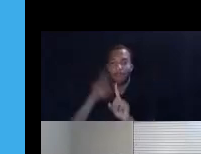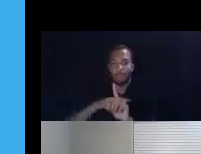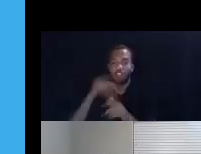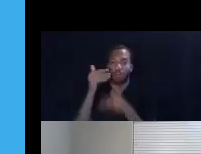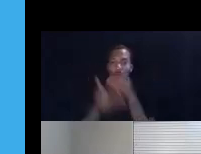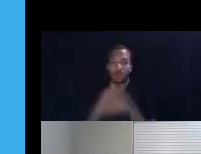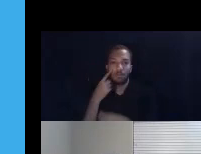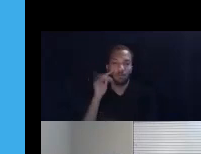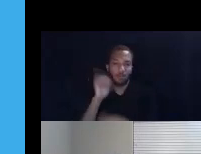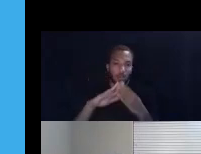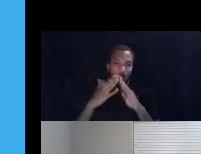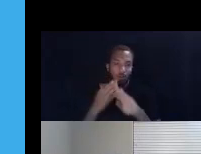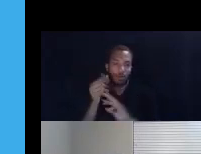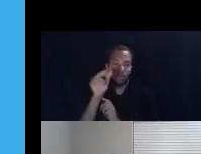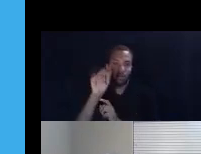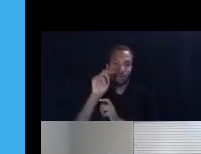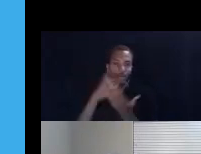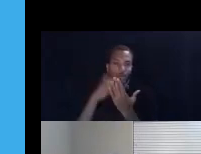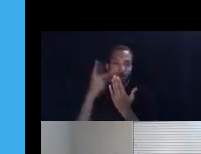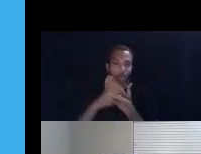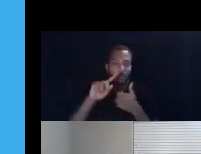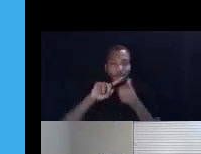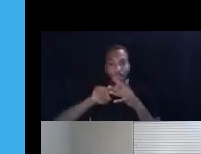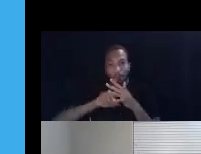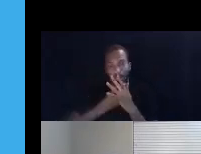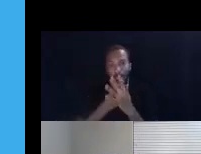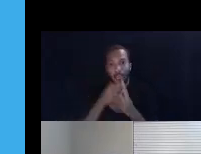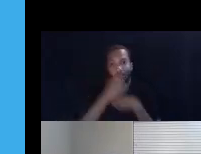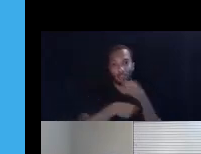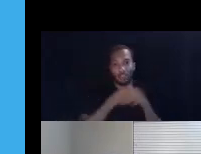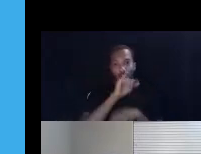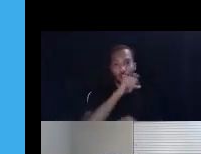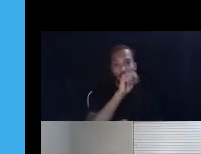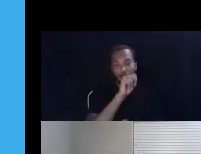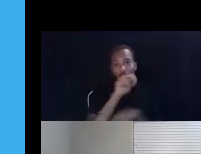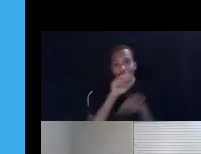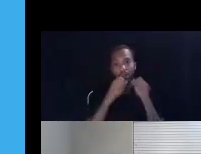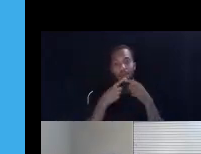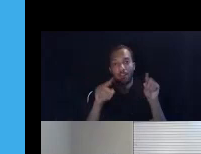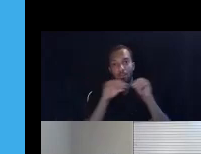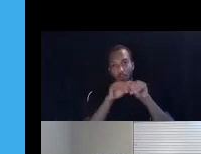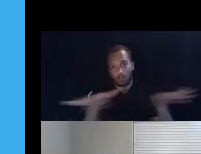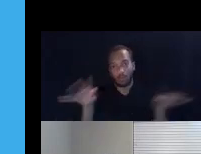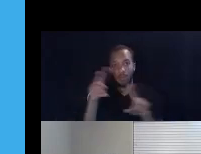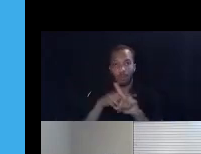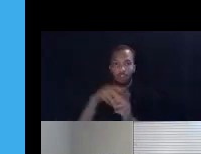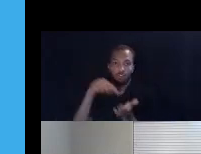for that community grants program in the beginning of the year. So, around January, the announcement goes out. Applications are generally due at the end of February,